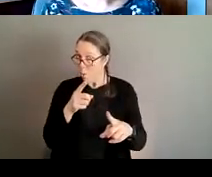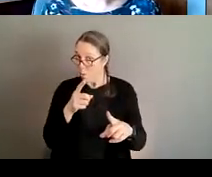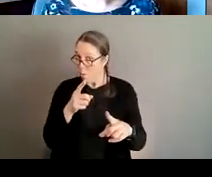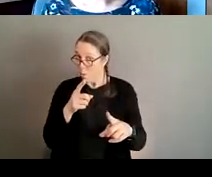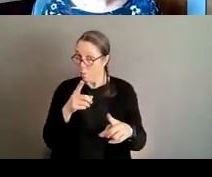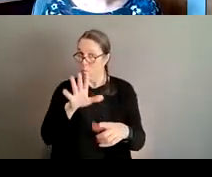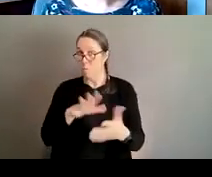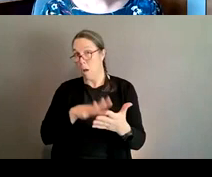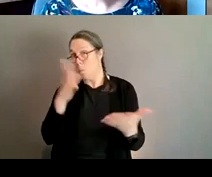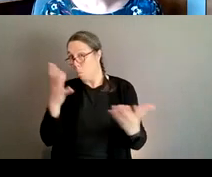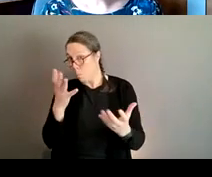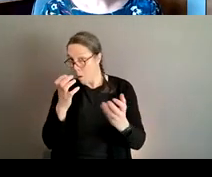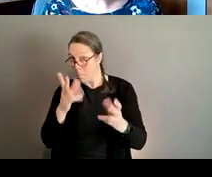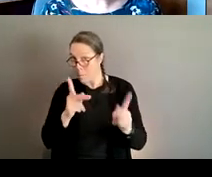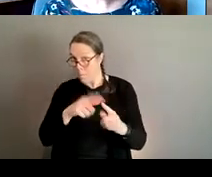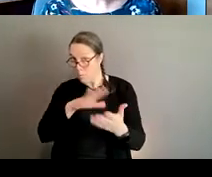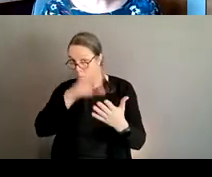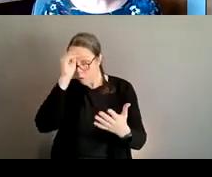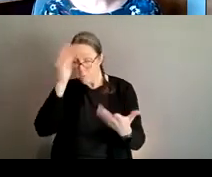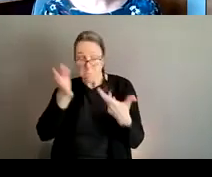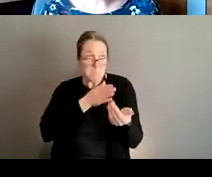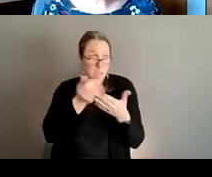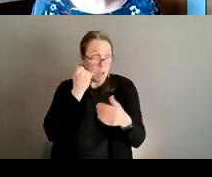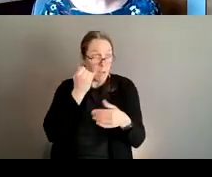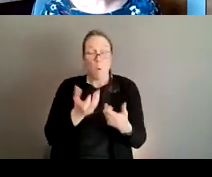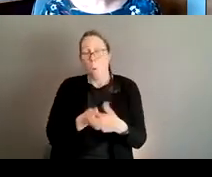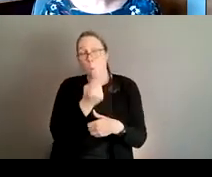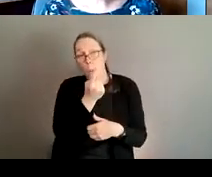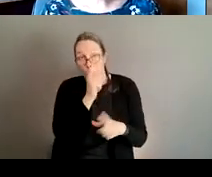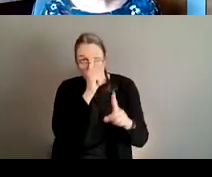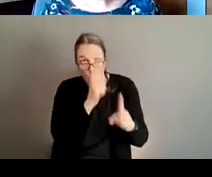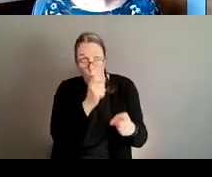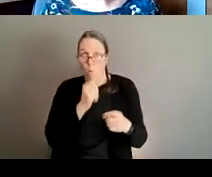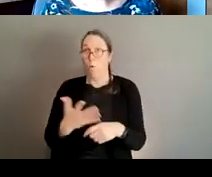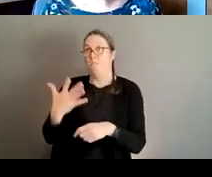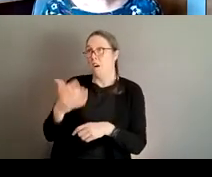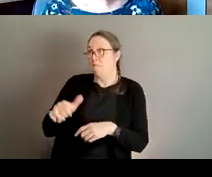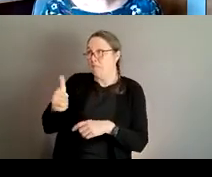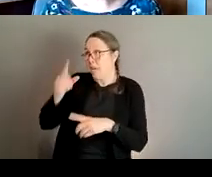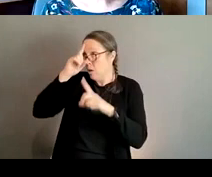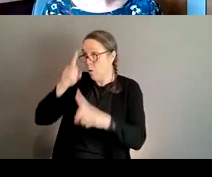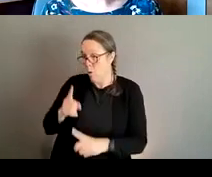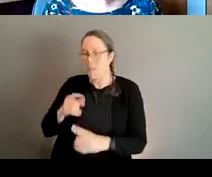whether it's one or whether it's five or ten -- you now have an umbrella to help you